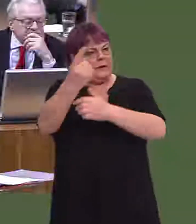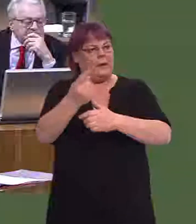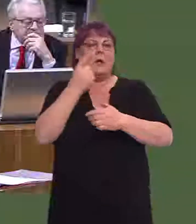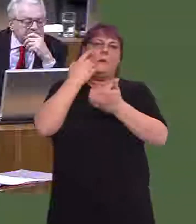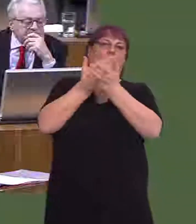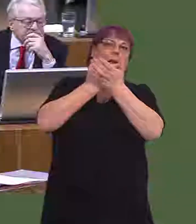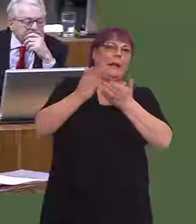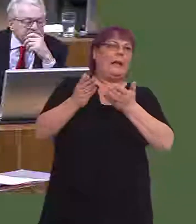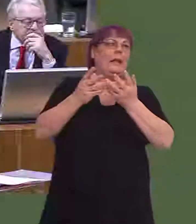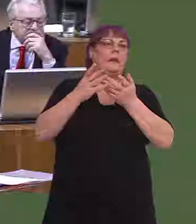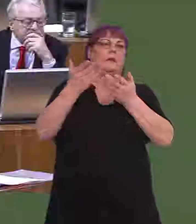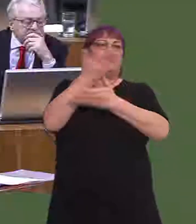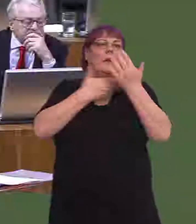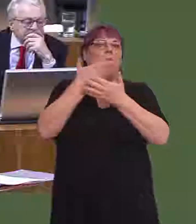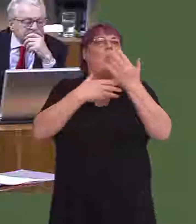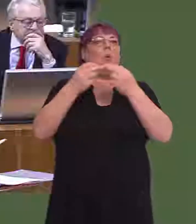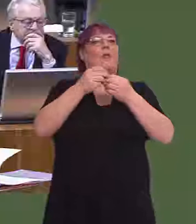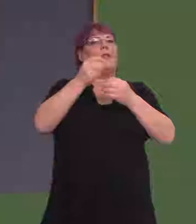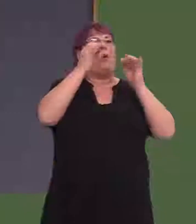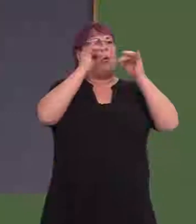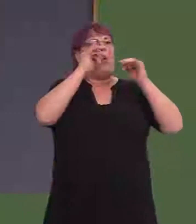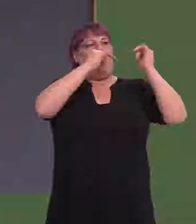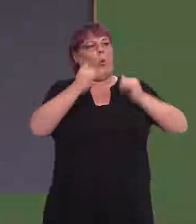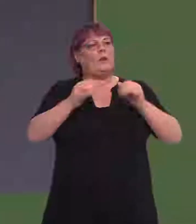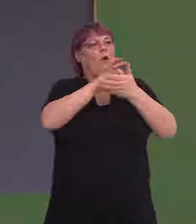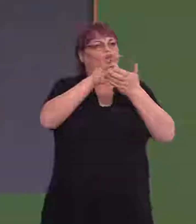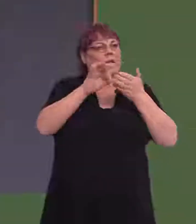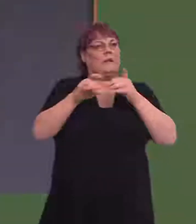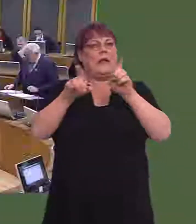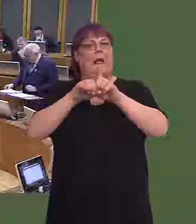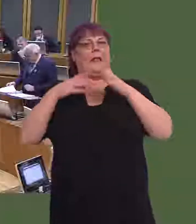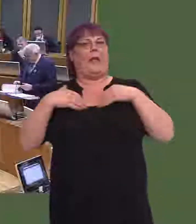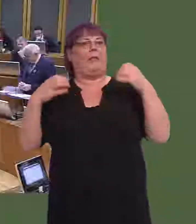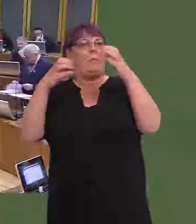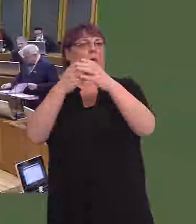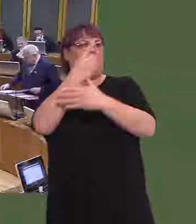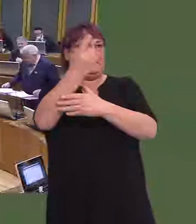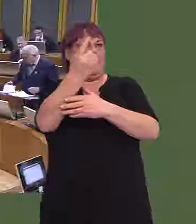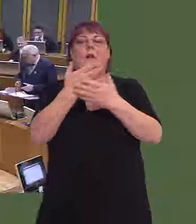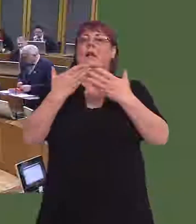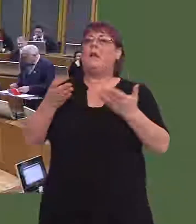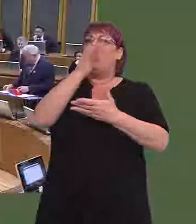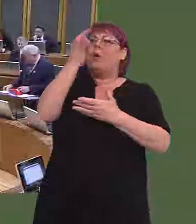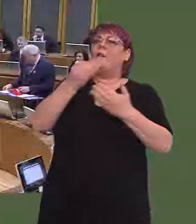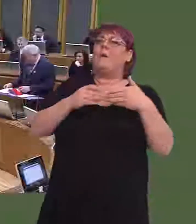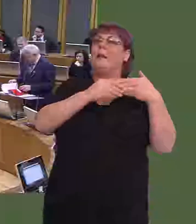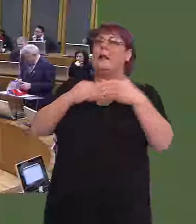Wales Audit Office and BCU itself. Y Llywydd / The Llywydd: Questions now from the party leaders. The Plaid Cymru leader, Leanne Wood.